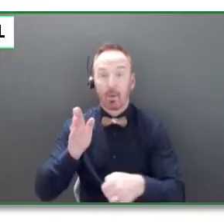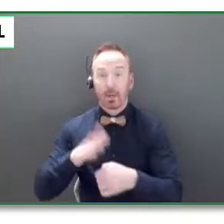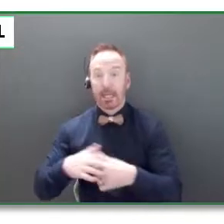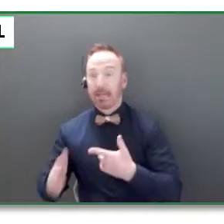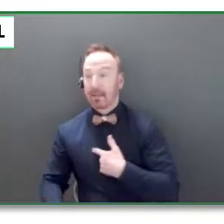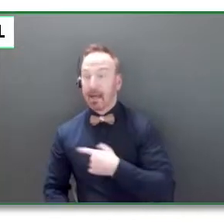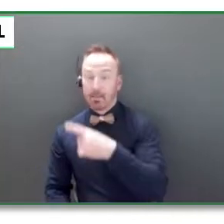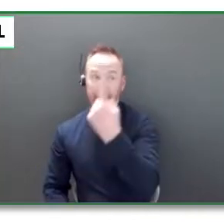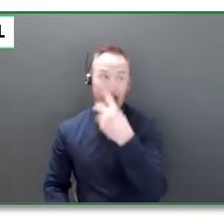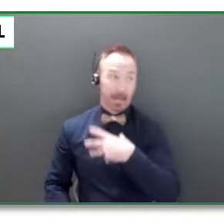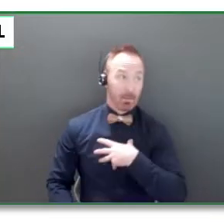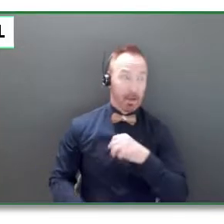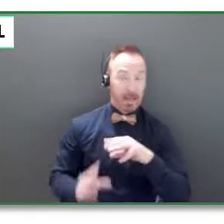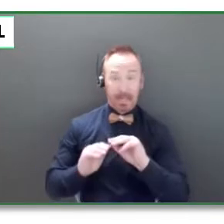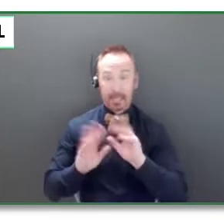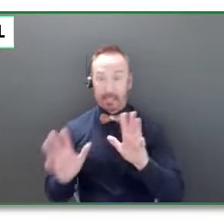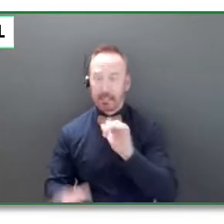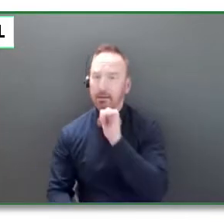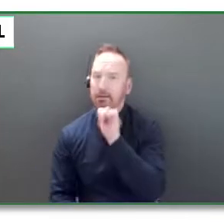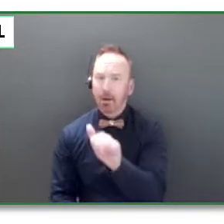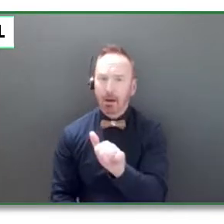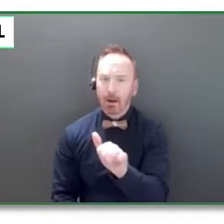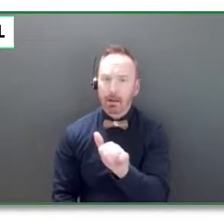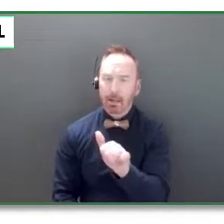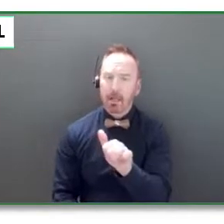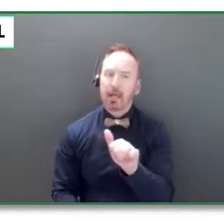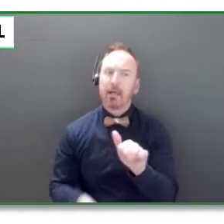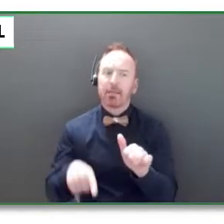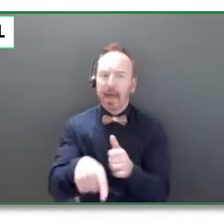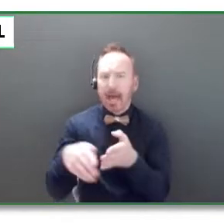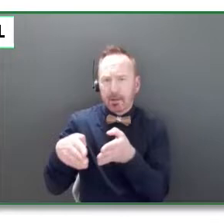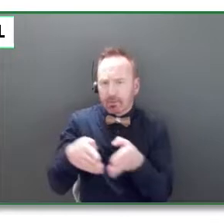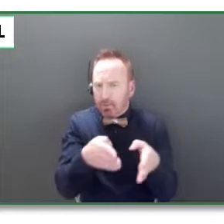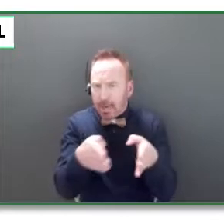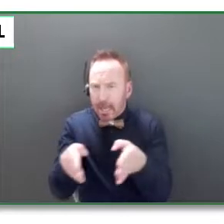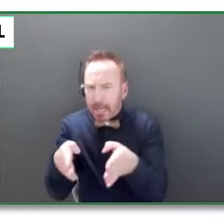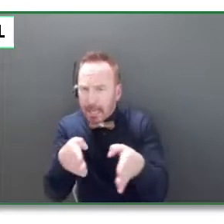they're not necessarily leading to a specific viewpoint but the purpose of